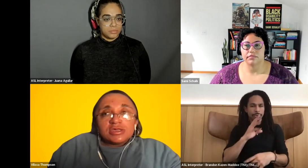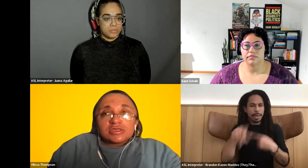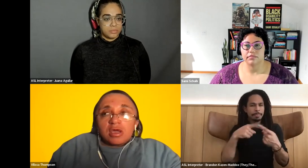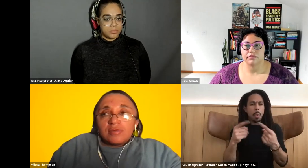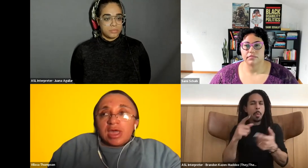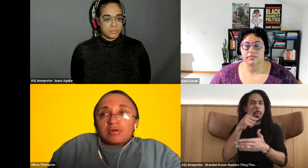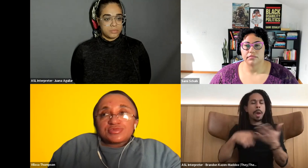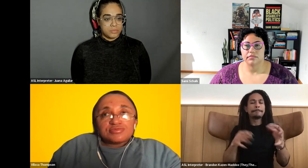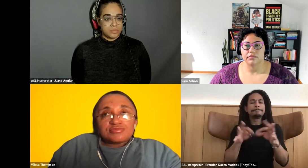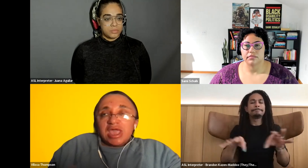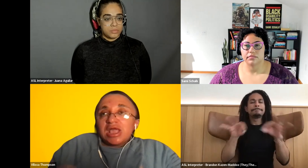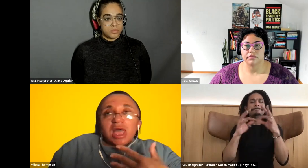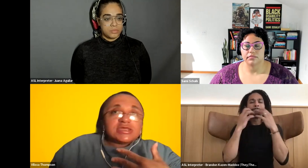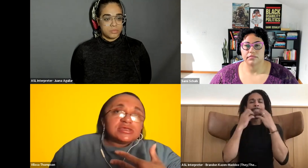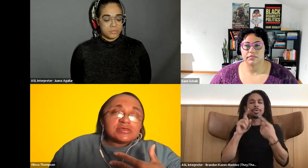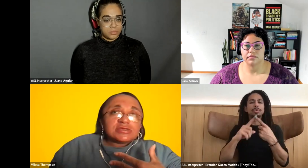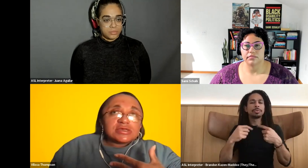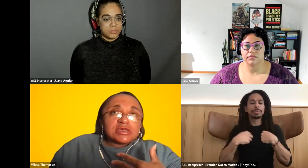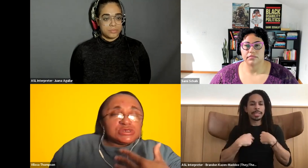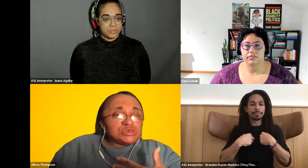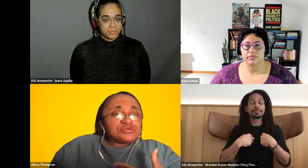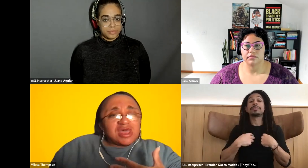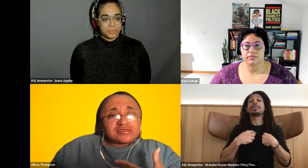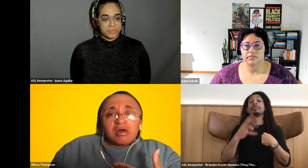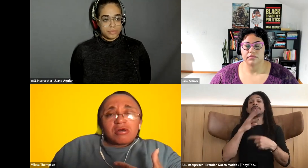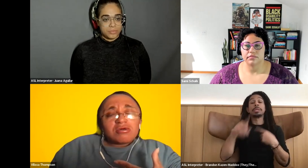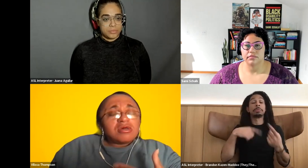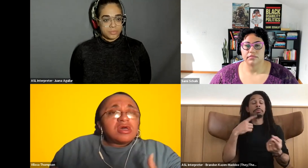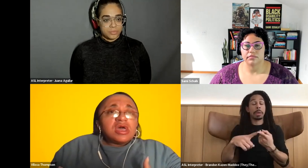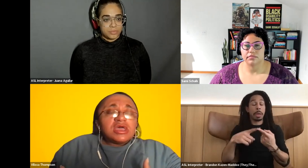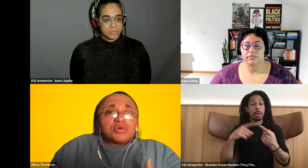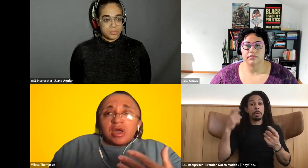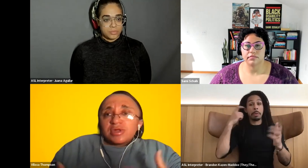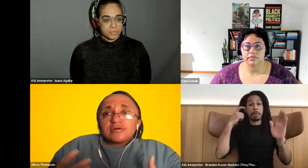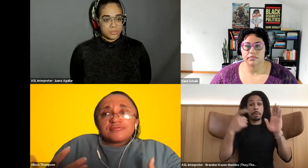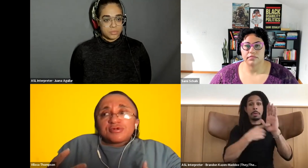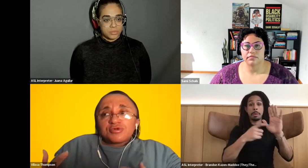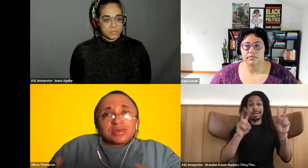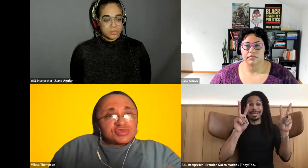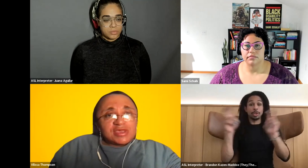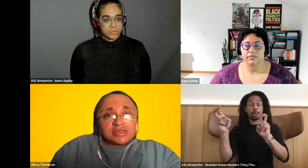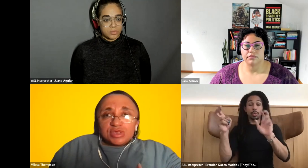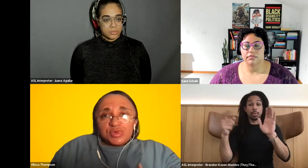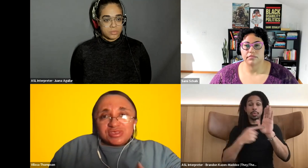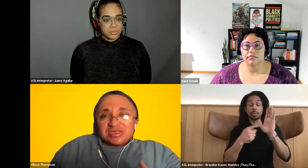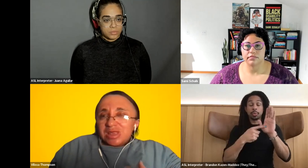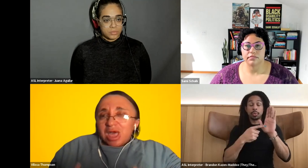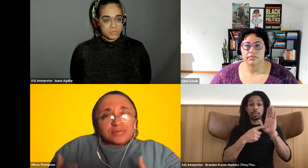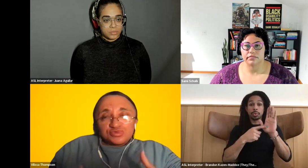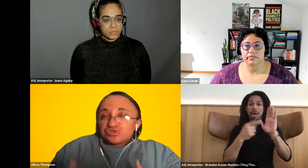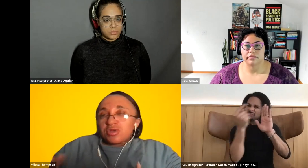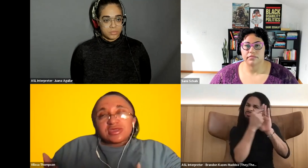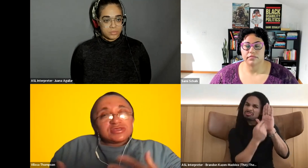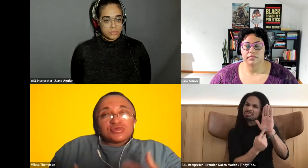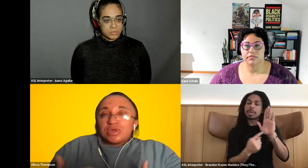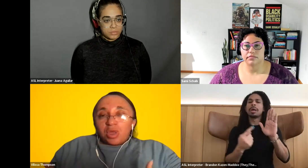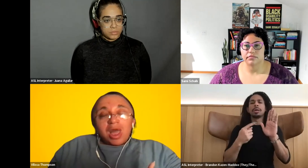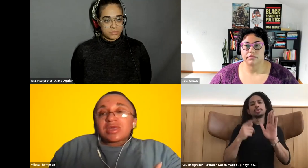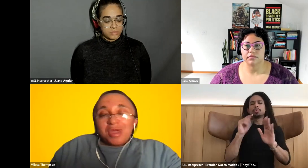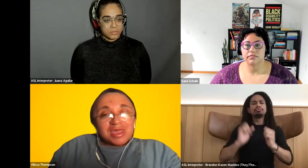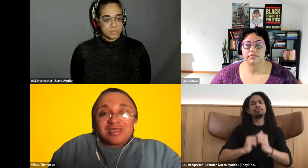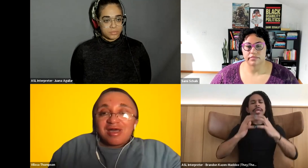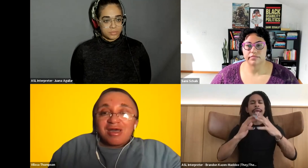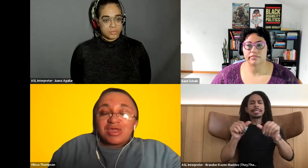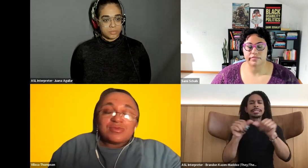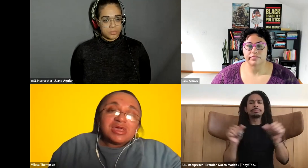Vilissa Thompson: talking about highlighting issues that I saw. It was my way of creating a space in the community. A lot of us were starting to be online around that time